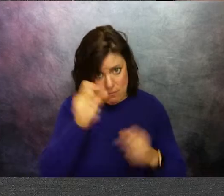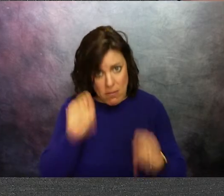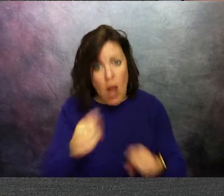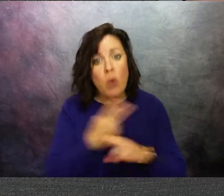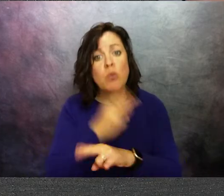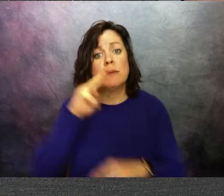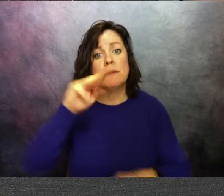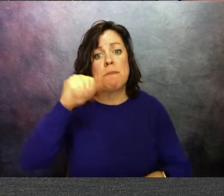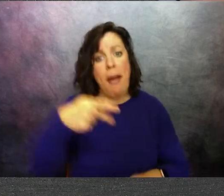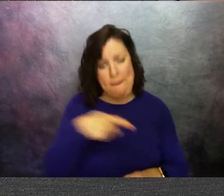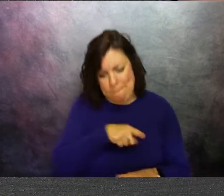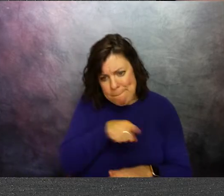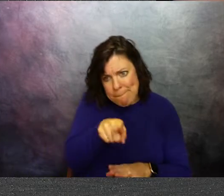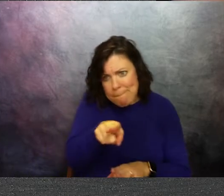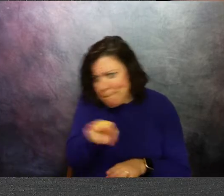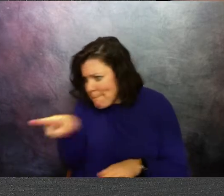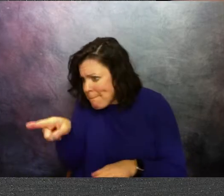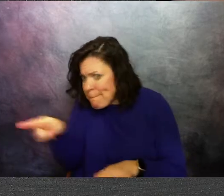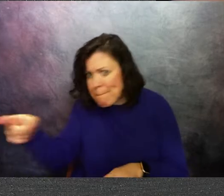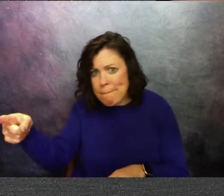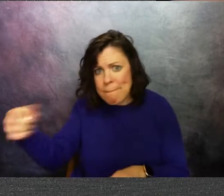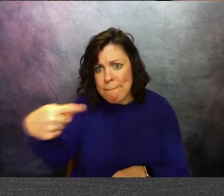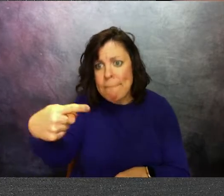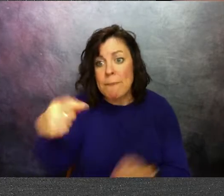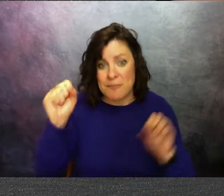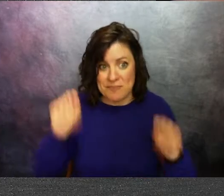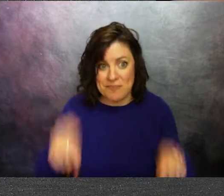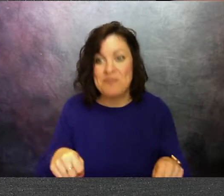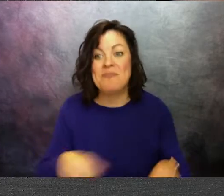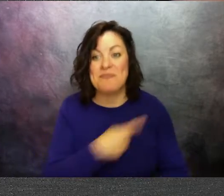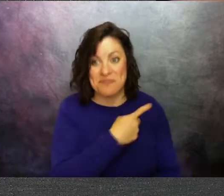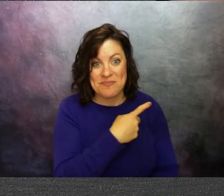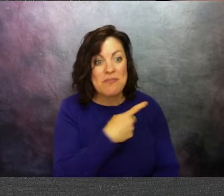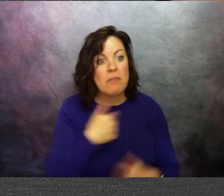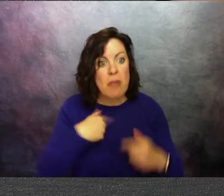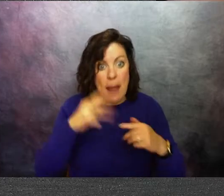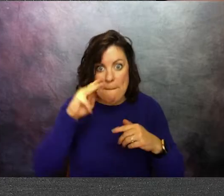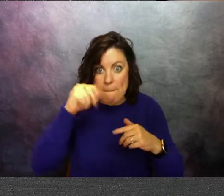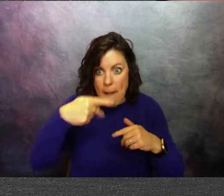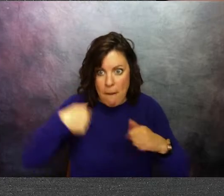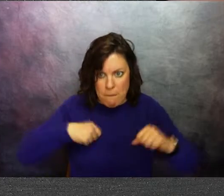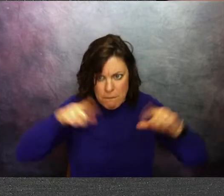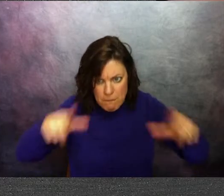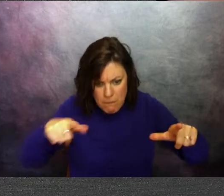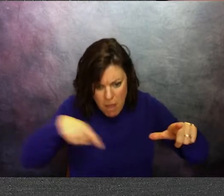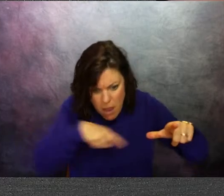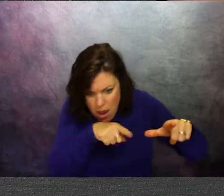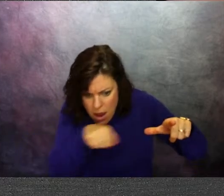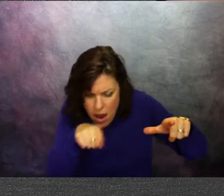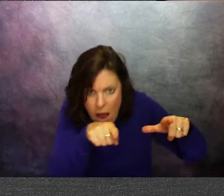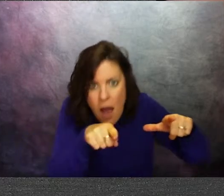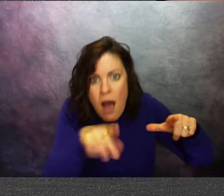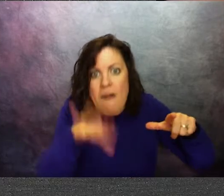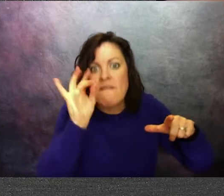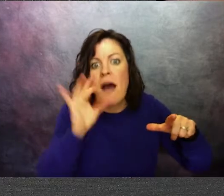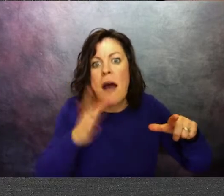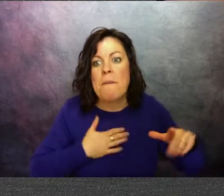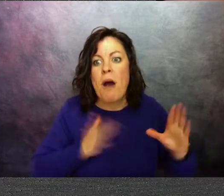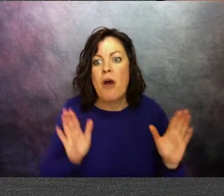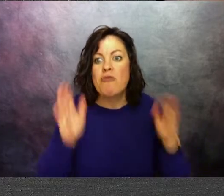And in my house, I find my room. She has her map of her house that she drew.